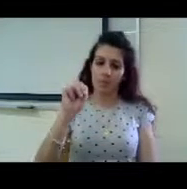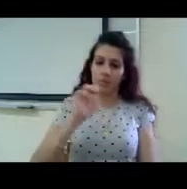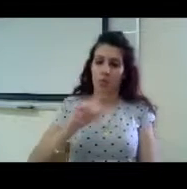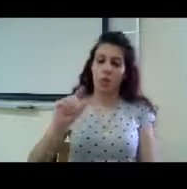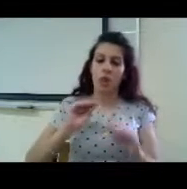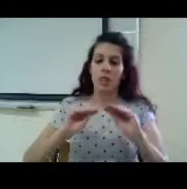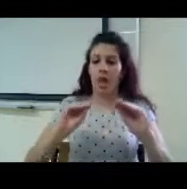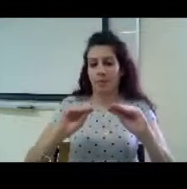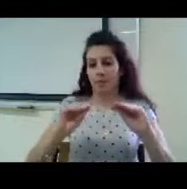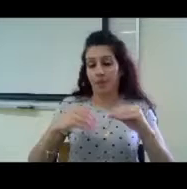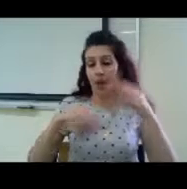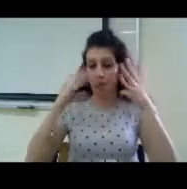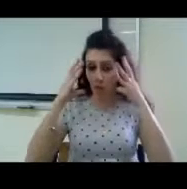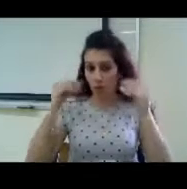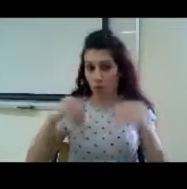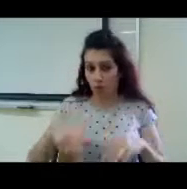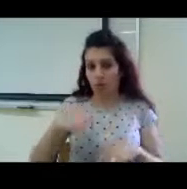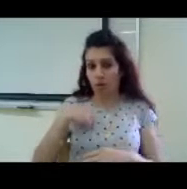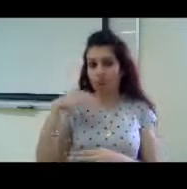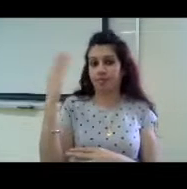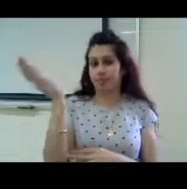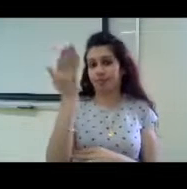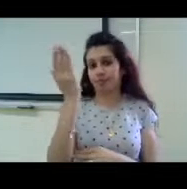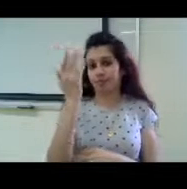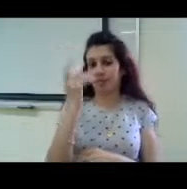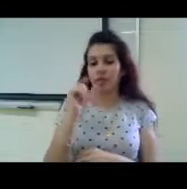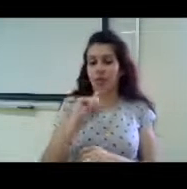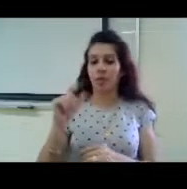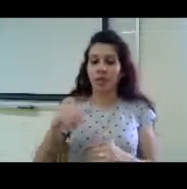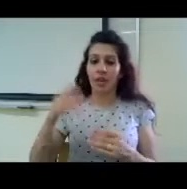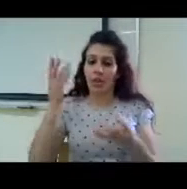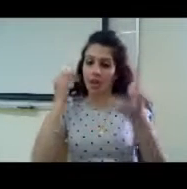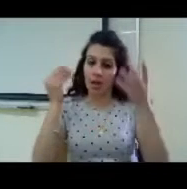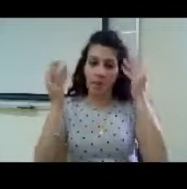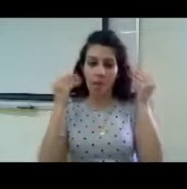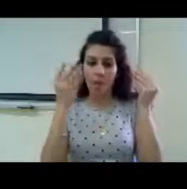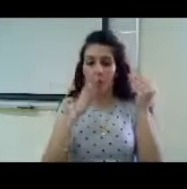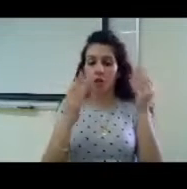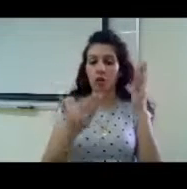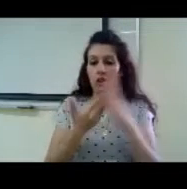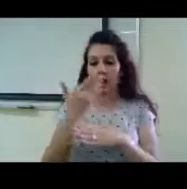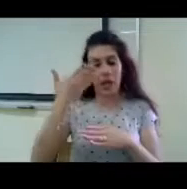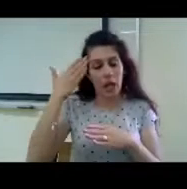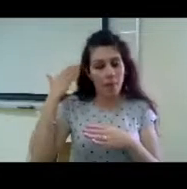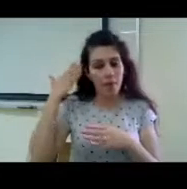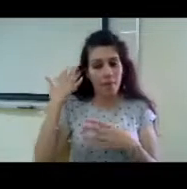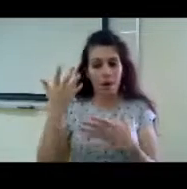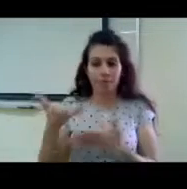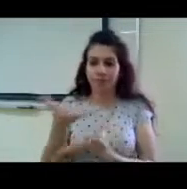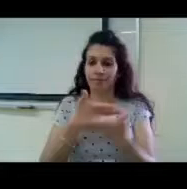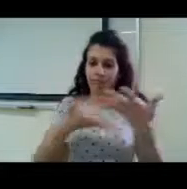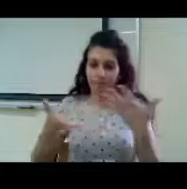question most people went for the B option which is the principle for